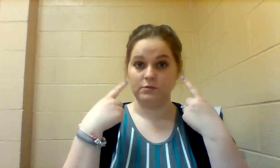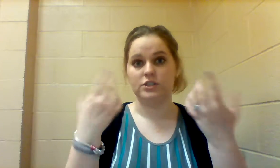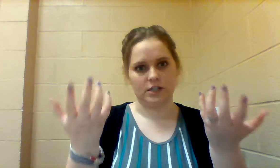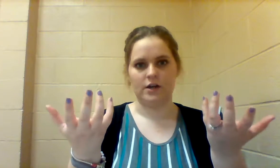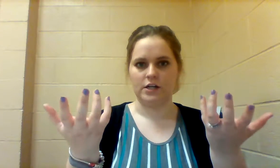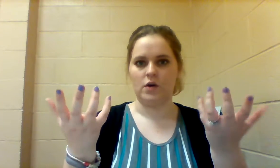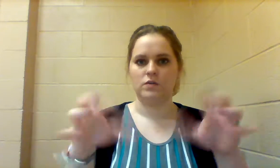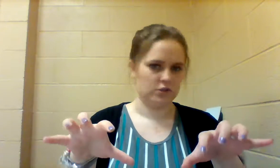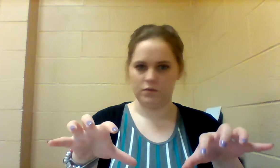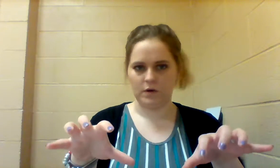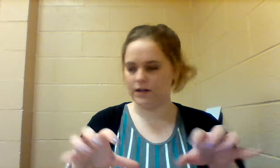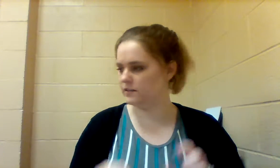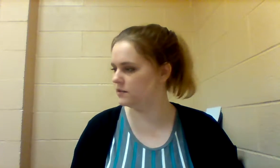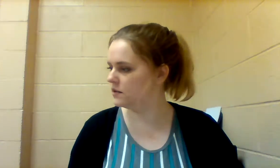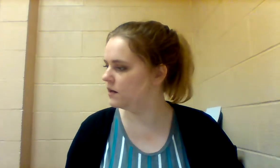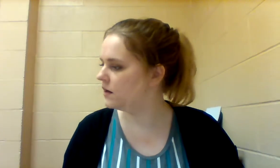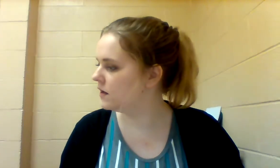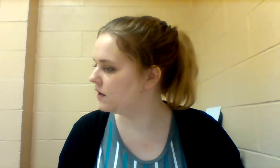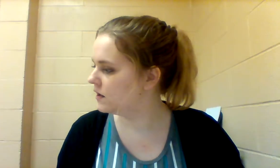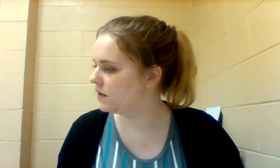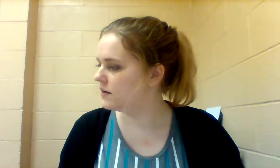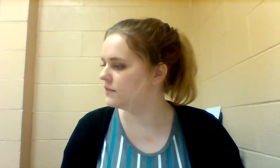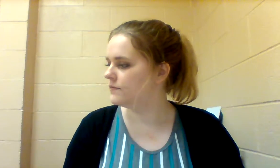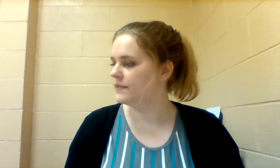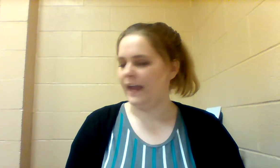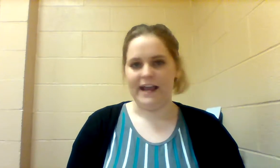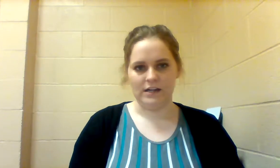shake your head "no" DON'T WANT